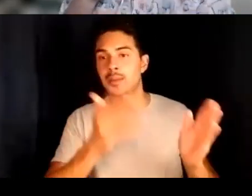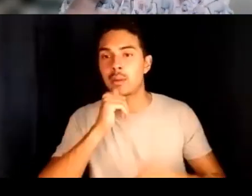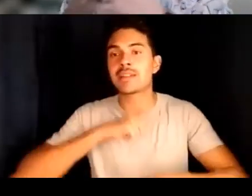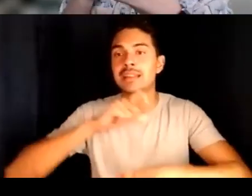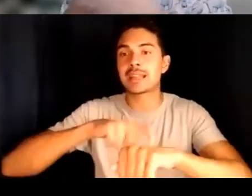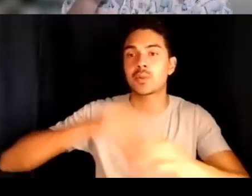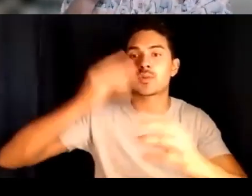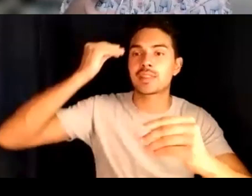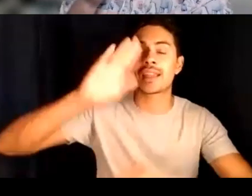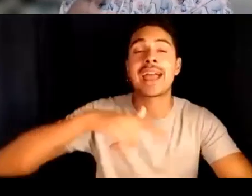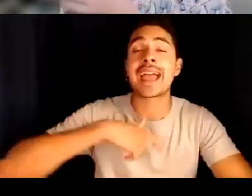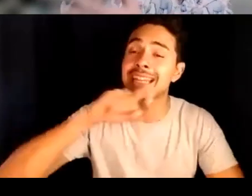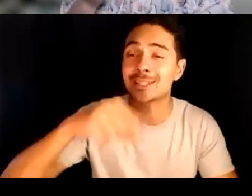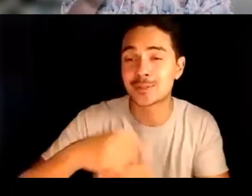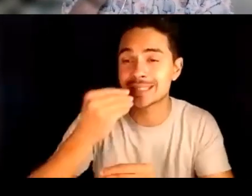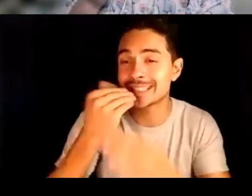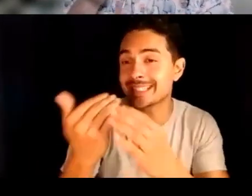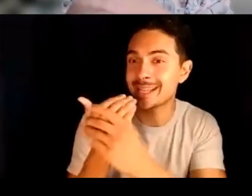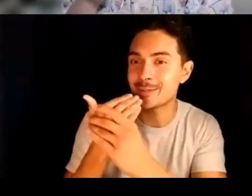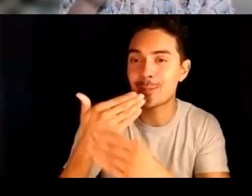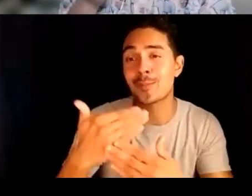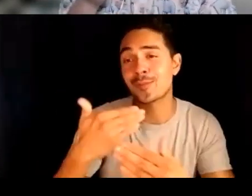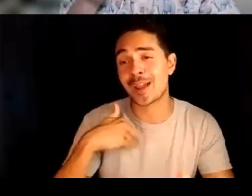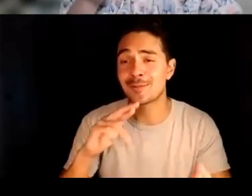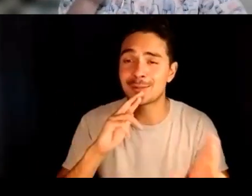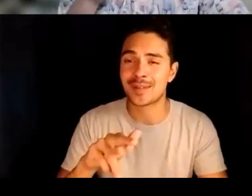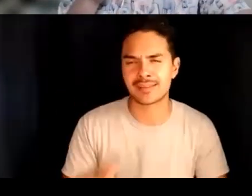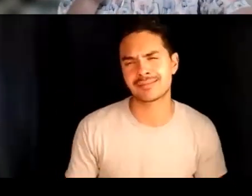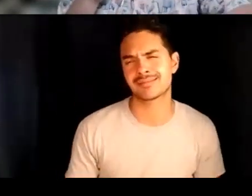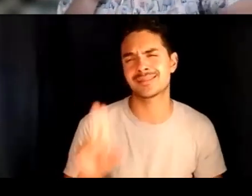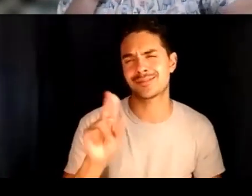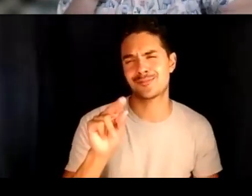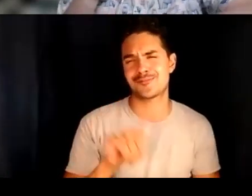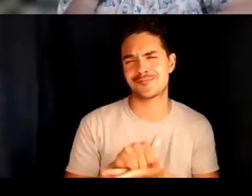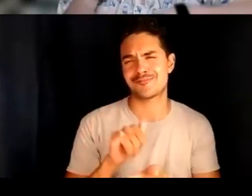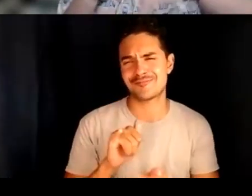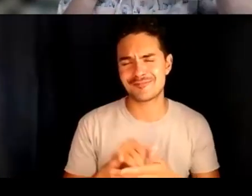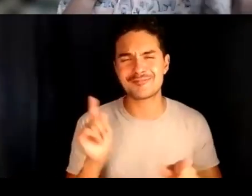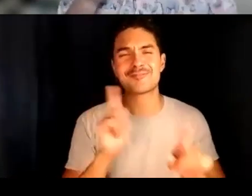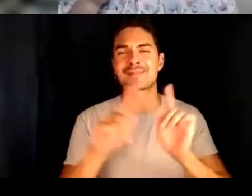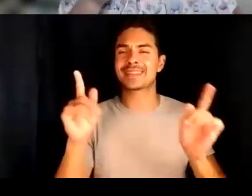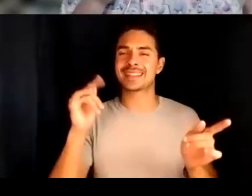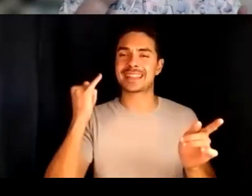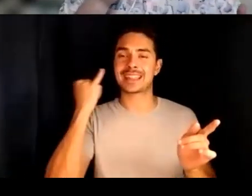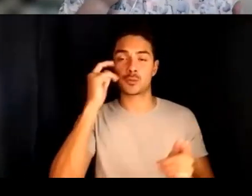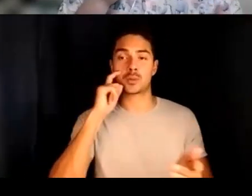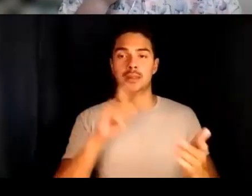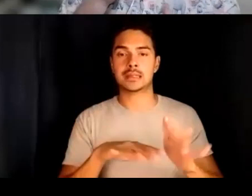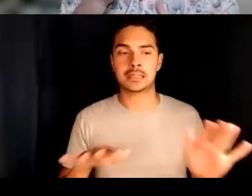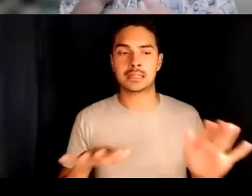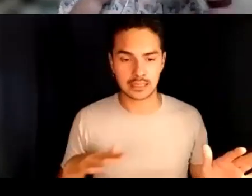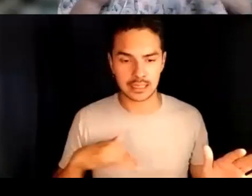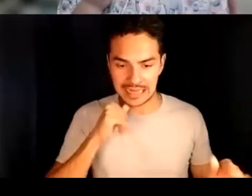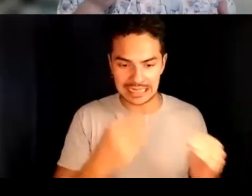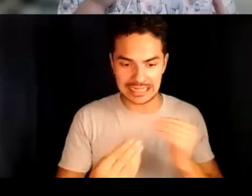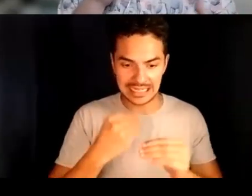I need to eat a sandwich before I respond to this. But if you realize that you haven't eaten for eight hours